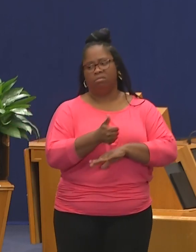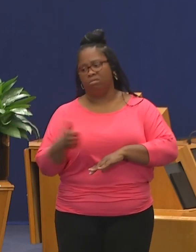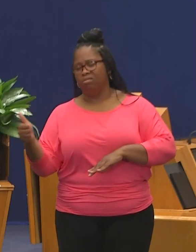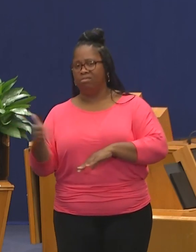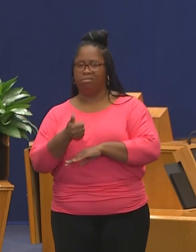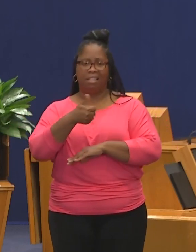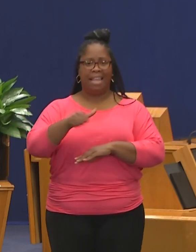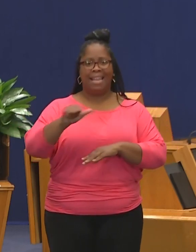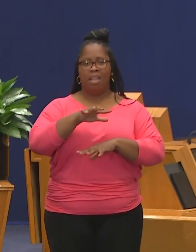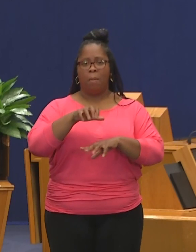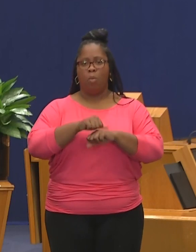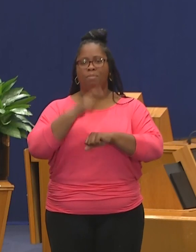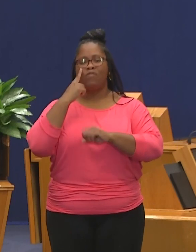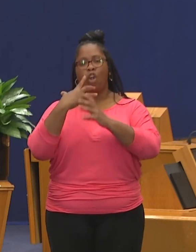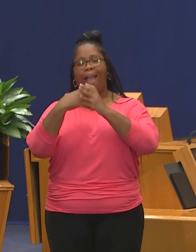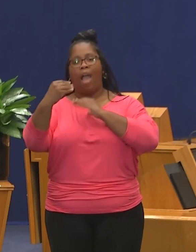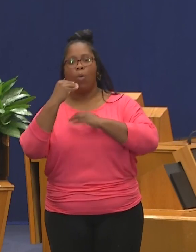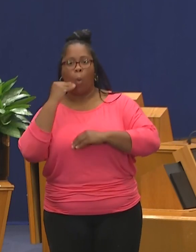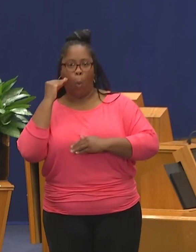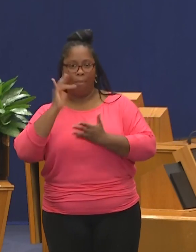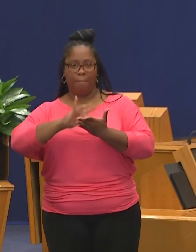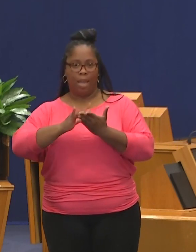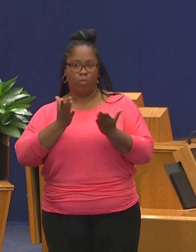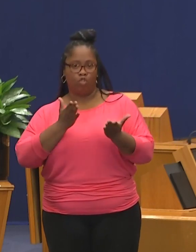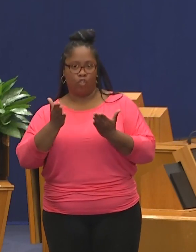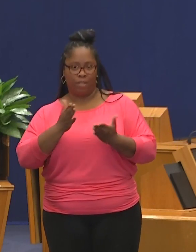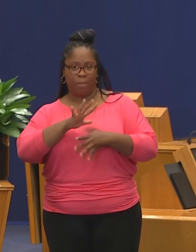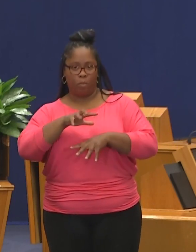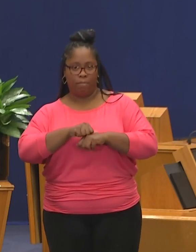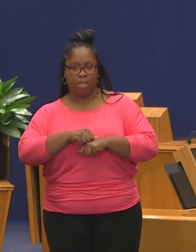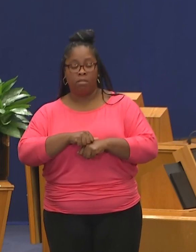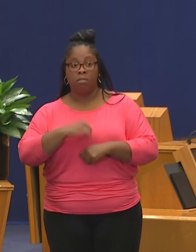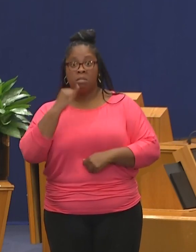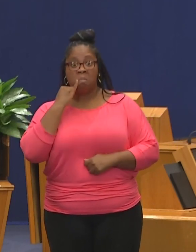AND FROM ANY APPOINTMENTS FOR